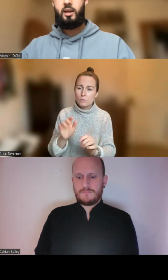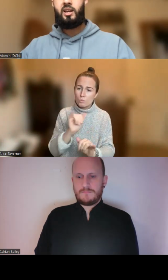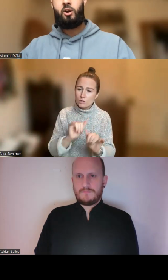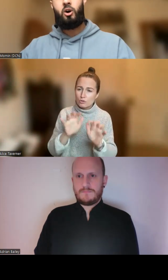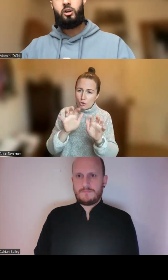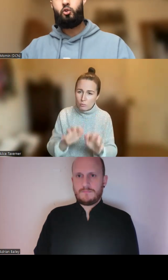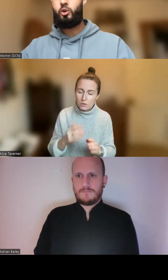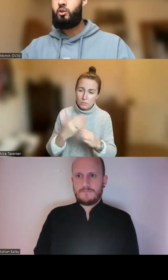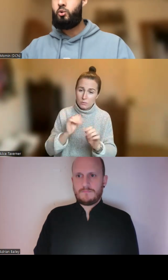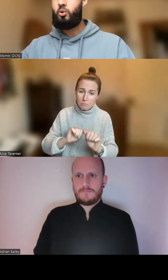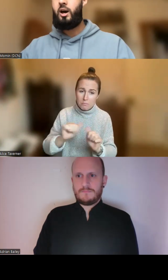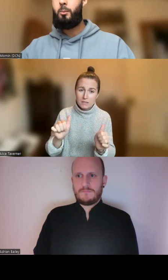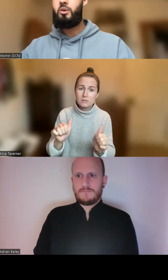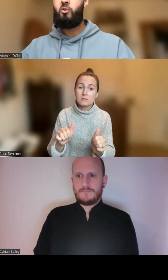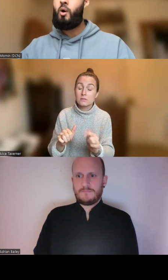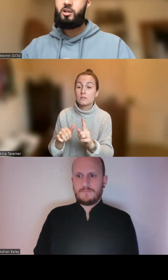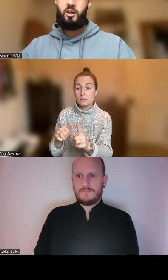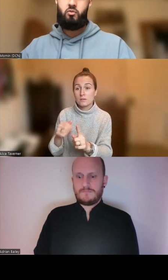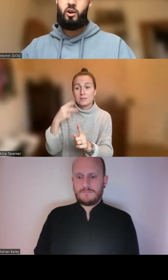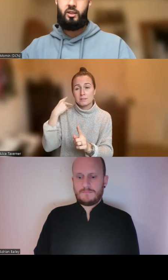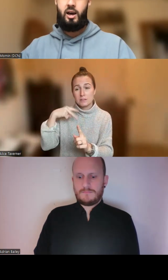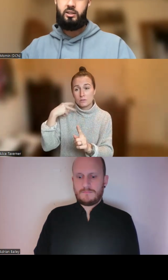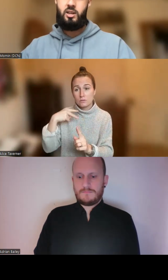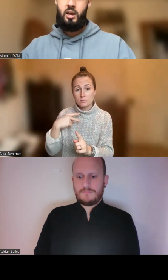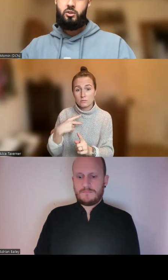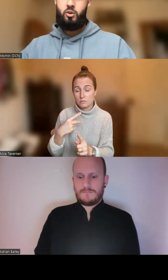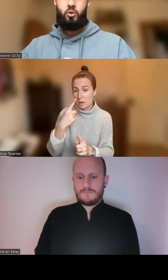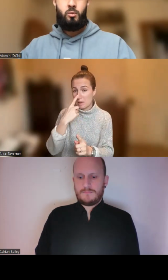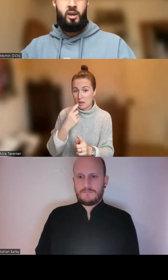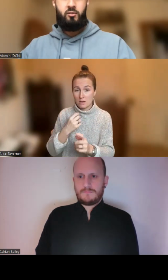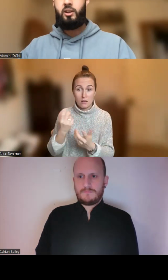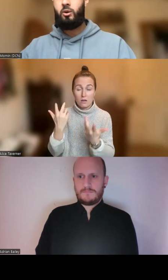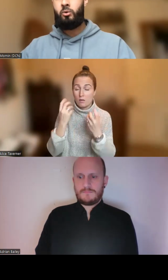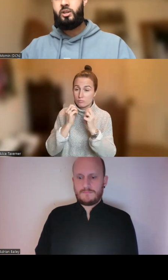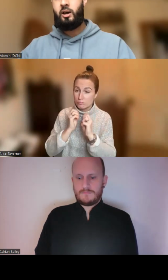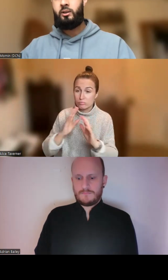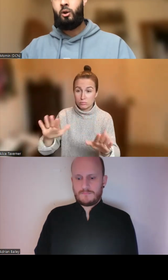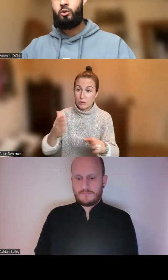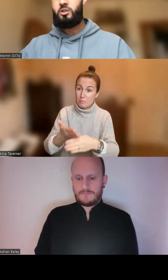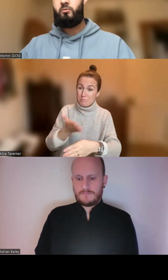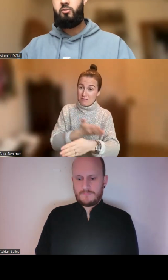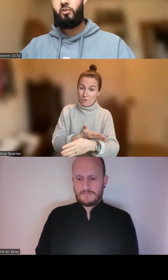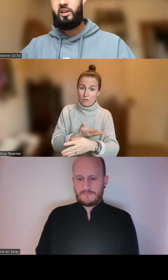TikTok, you can do that before actually even running the ads. You can make videos and launch them for free